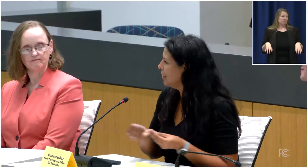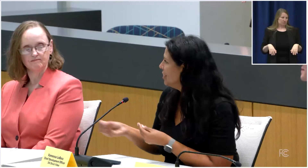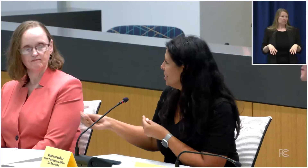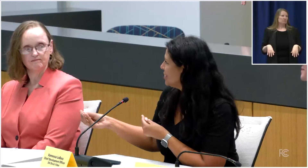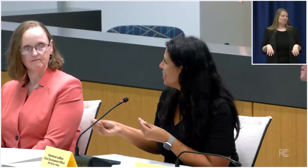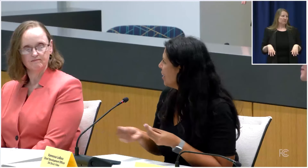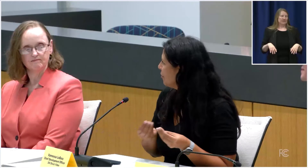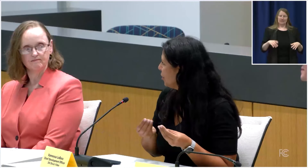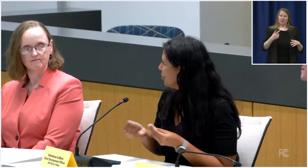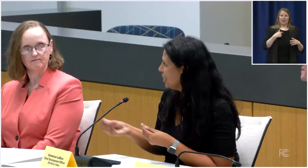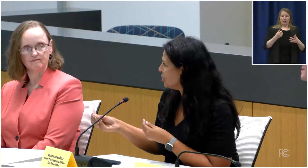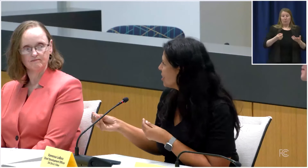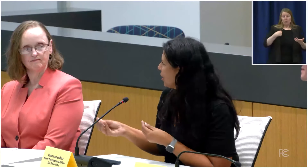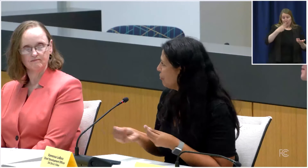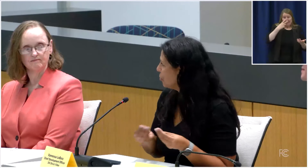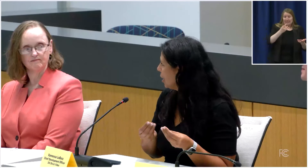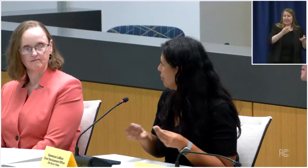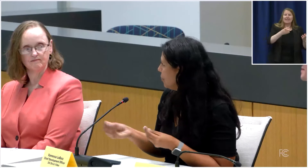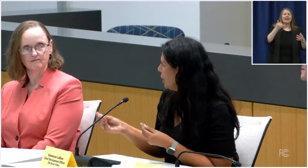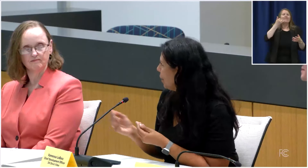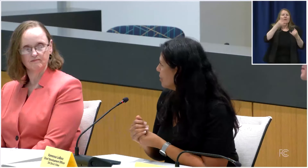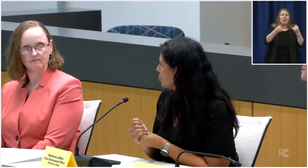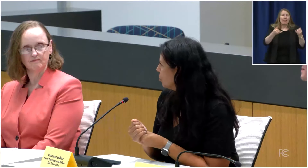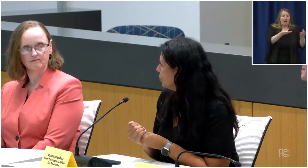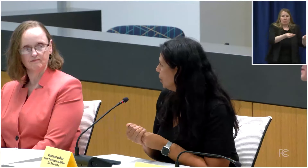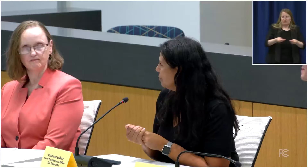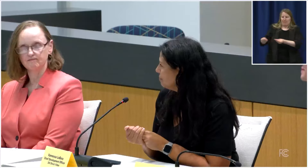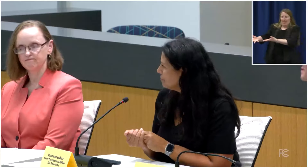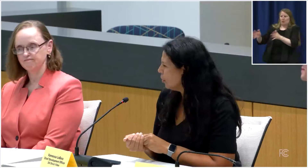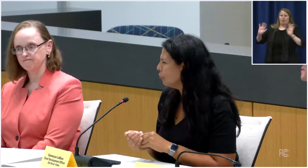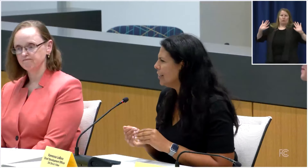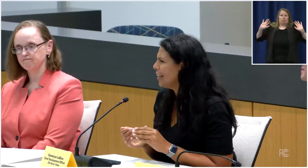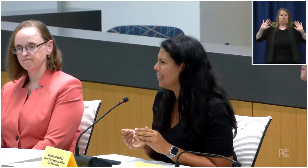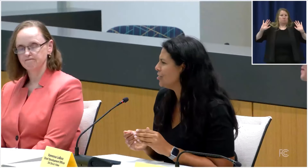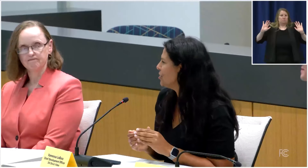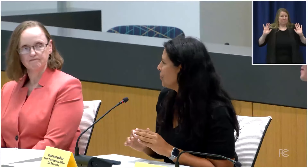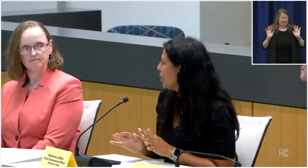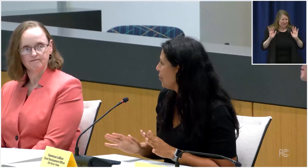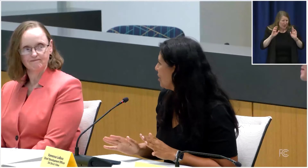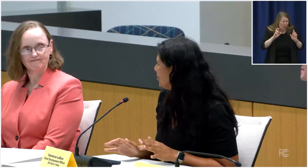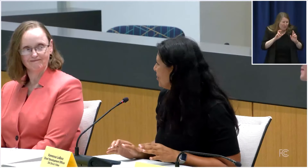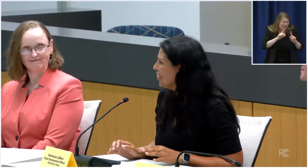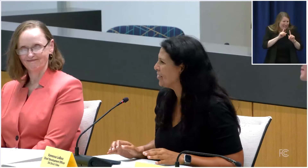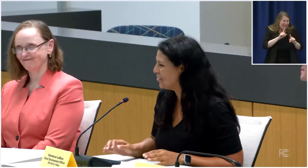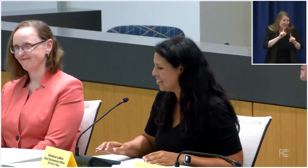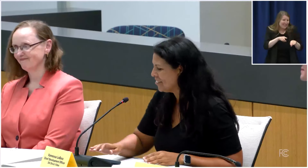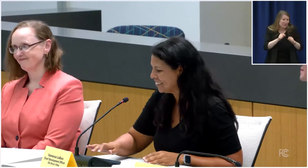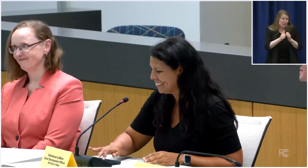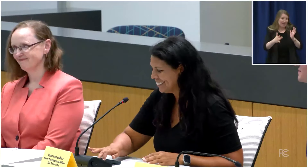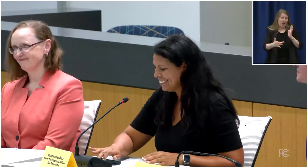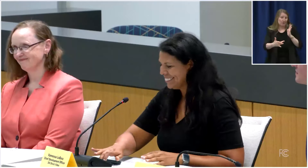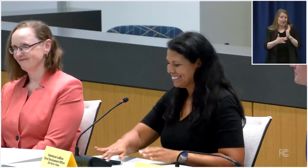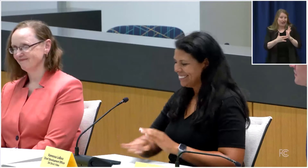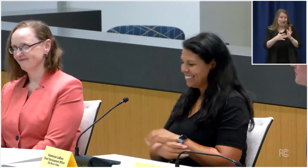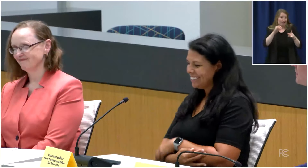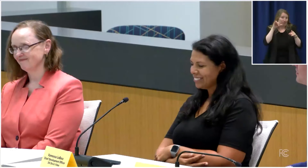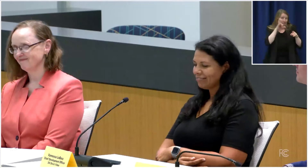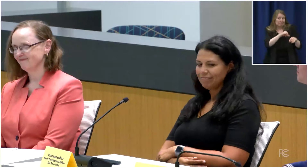THAT WE DON'T HAVE ANY CONFLICTS IN THAT REGARD. WE KIND OF SEE THAT VIDEO LINE JUST LIKE A PHONE LINE OF BEING PASSED THROUGH.